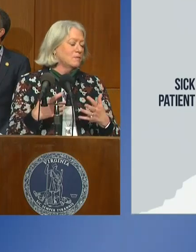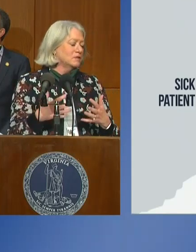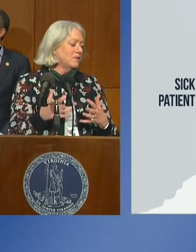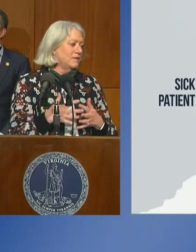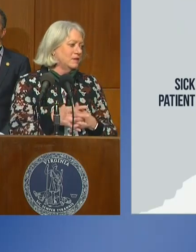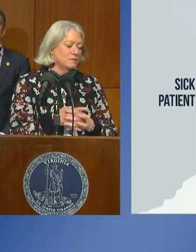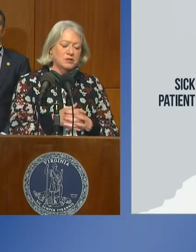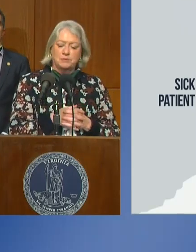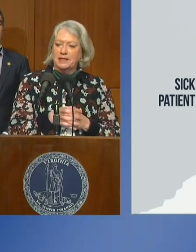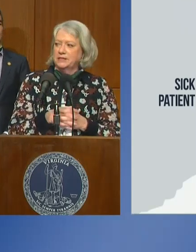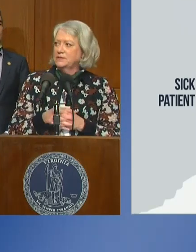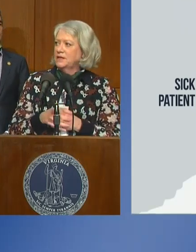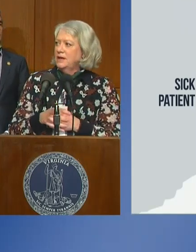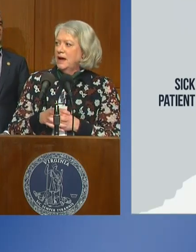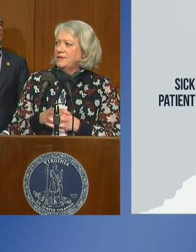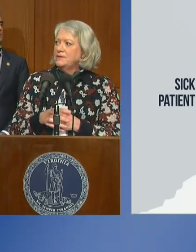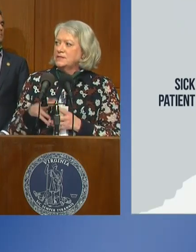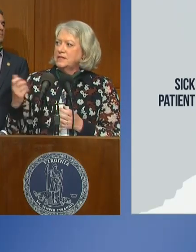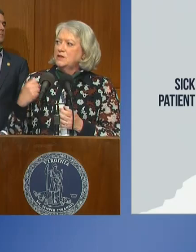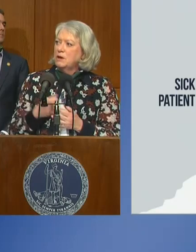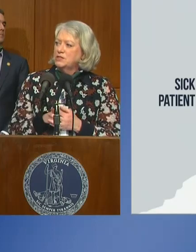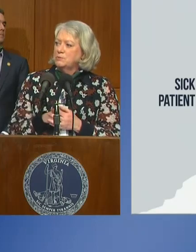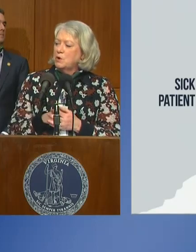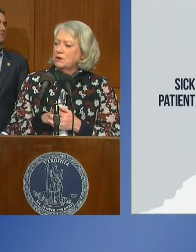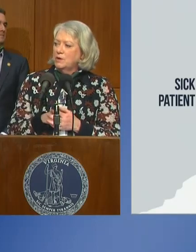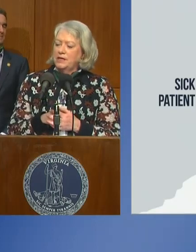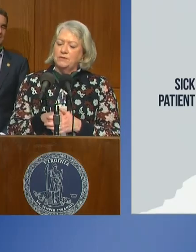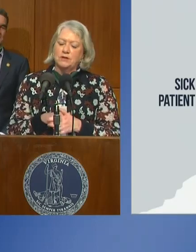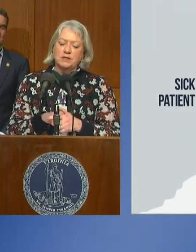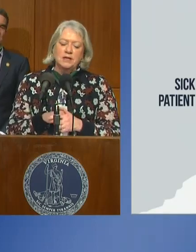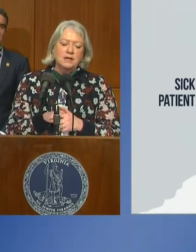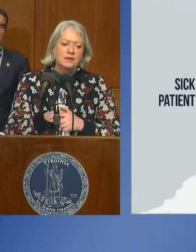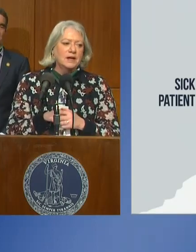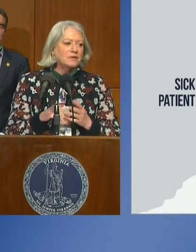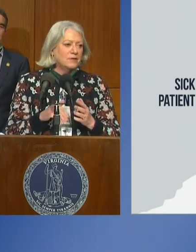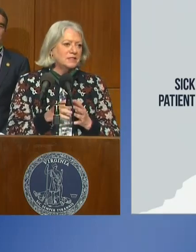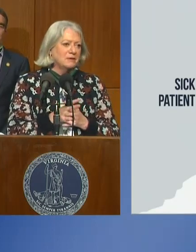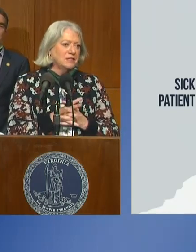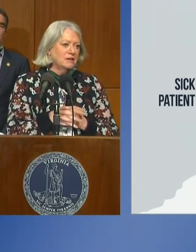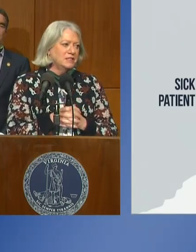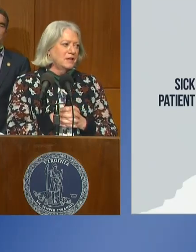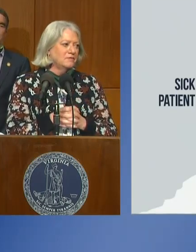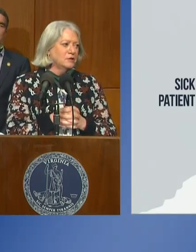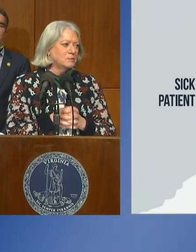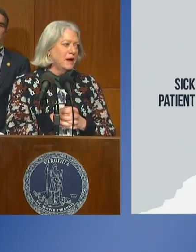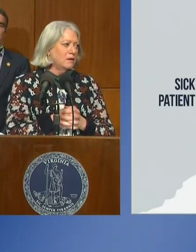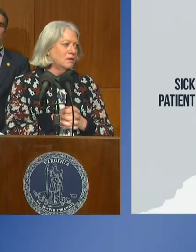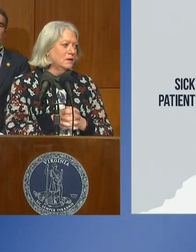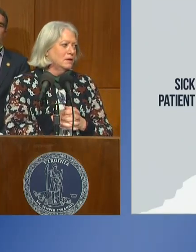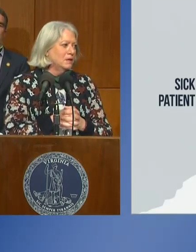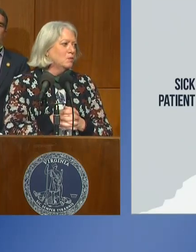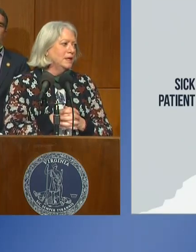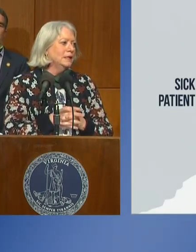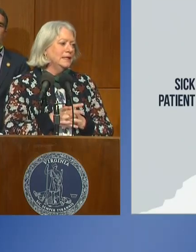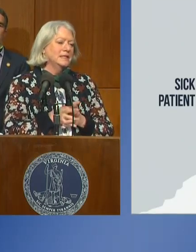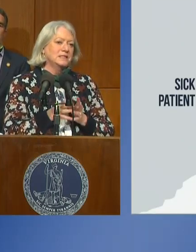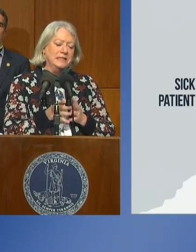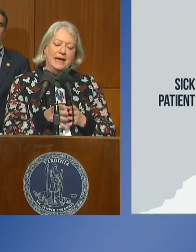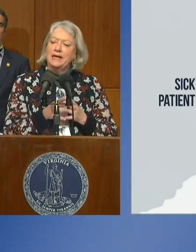IF WE'RE GOING TO LOOK AT HOW WE MAXIMIZE TESTING WE NEED TO THINK ABOUT IT FROM THOSE FIVE DIFFERENT PERSPECTIVES. I THINK THE SINGLE MOST IMPORTANT WHEN